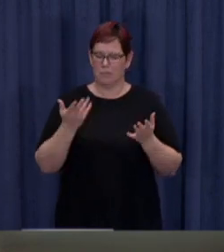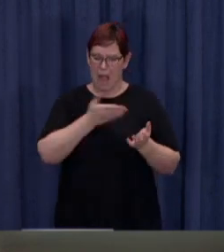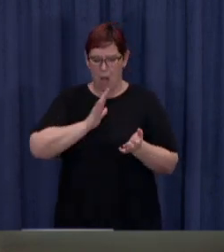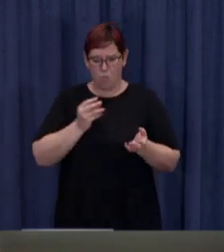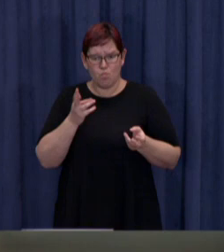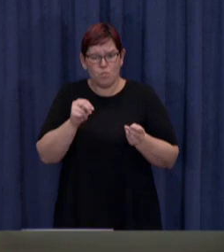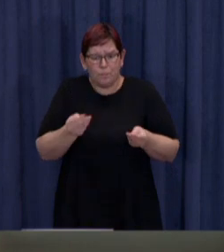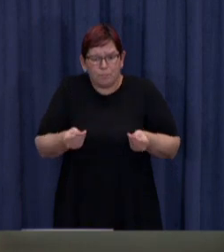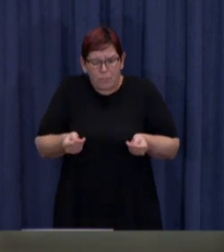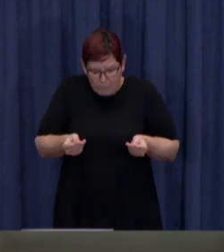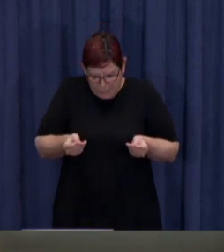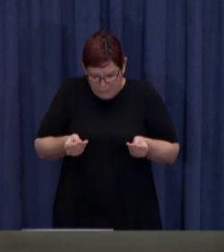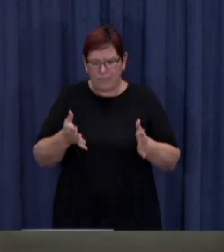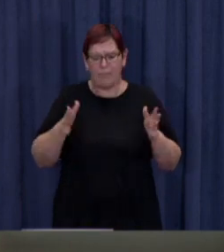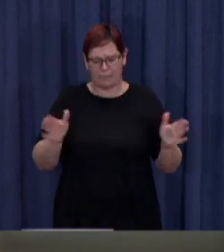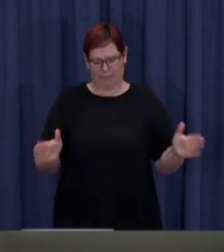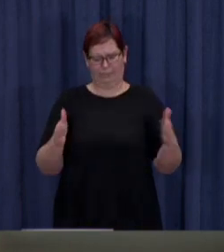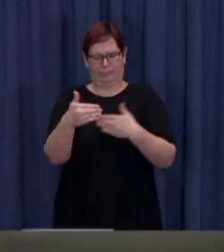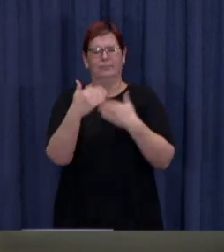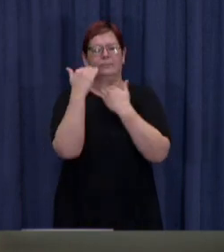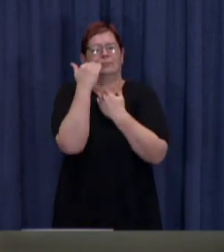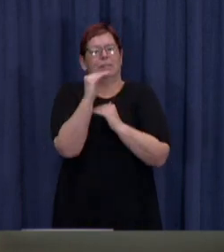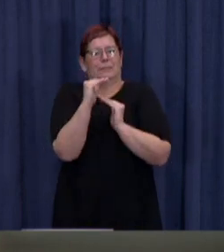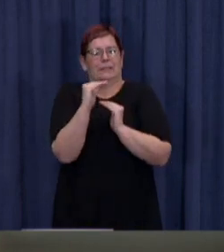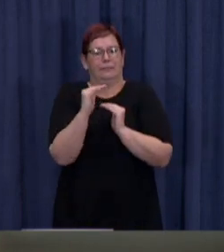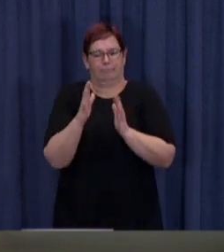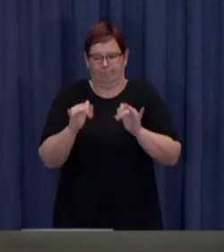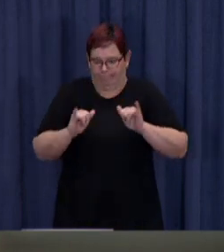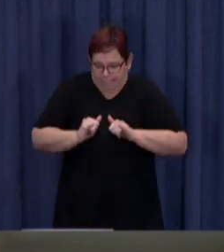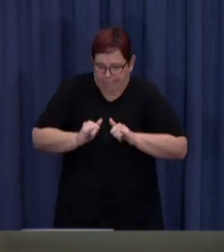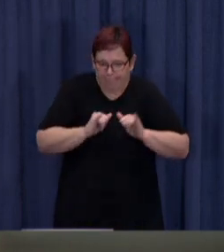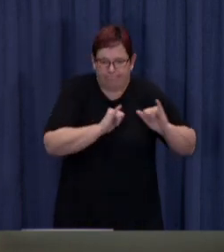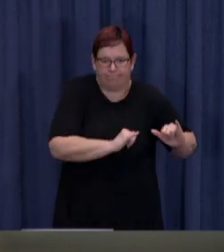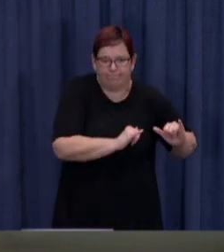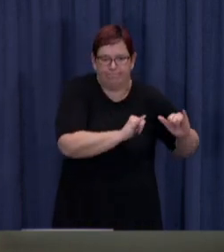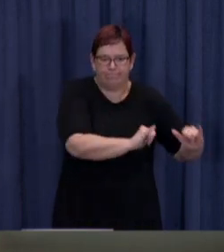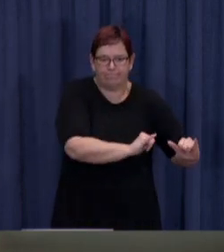the whole unfolding of this thing there are things that come up every morning that you didn't know we're going to be happening that morning